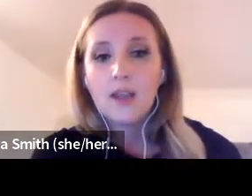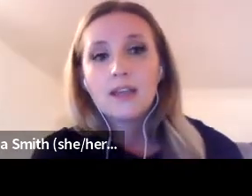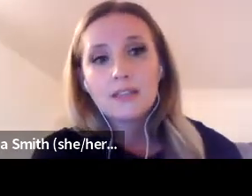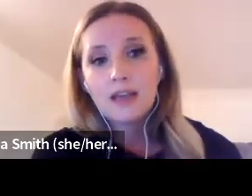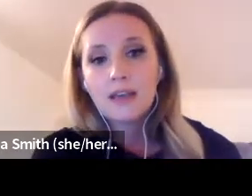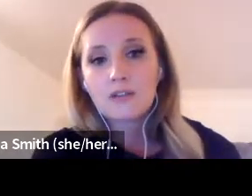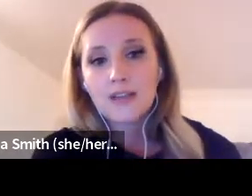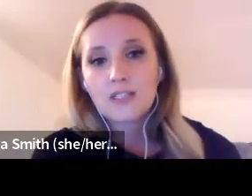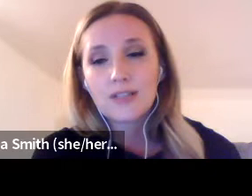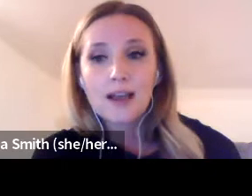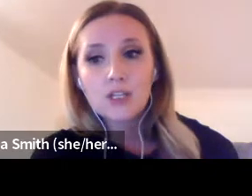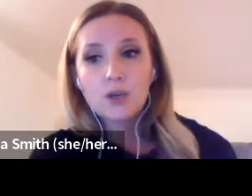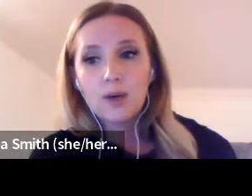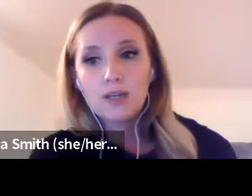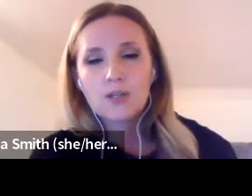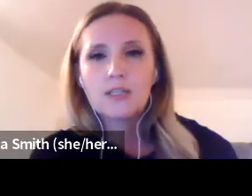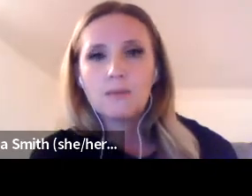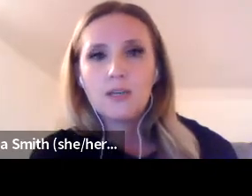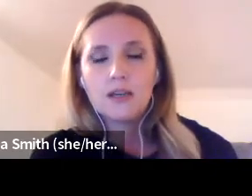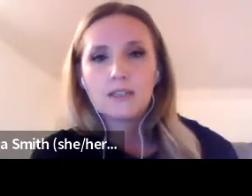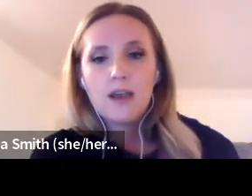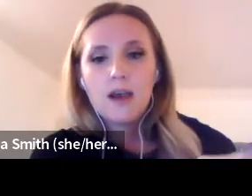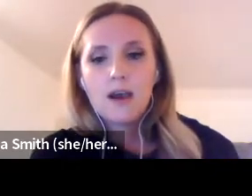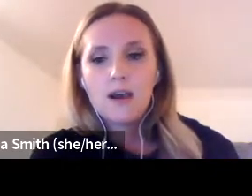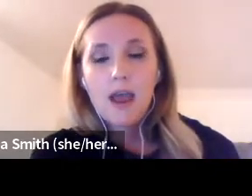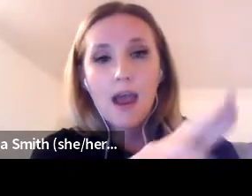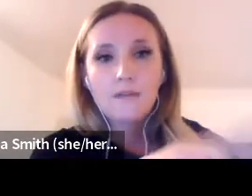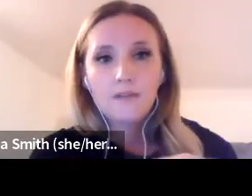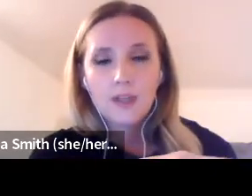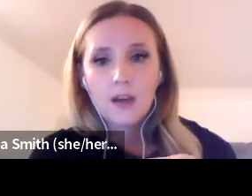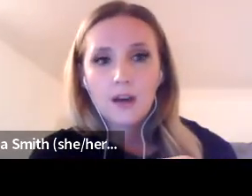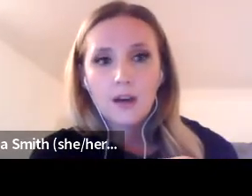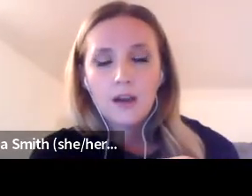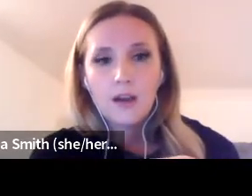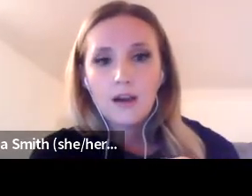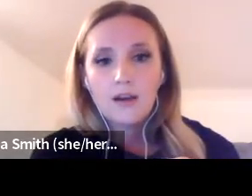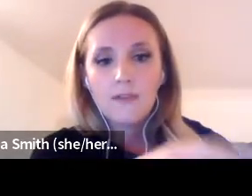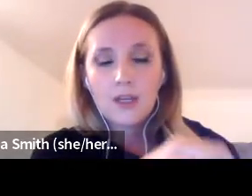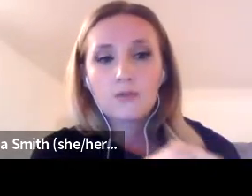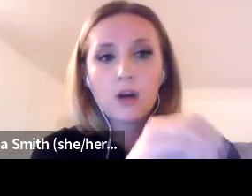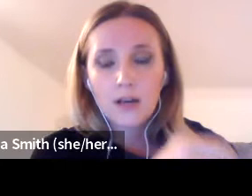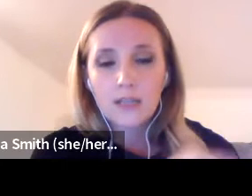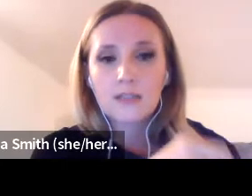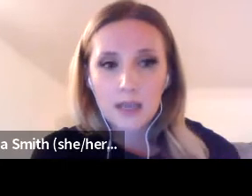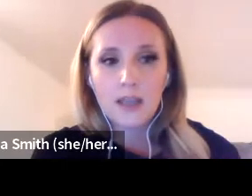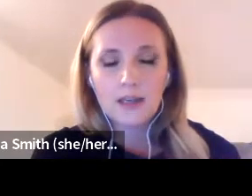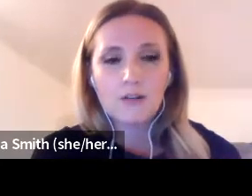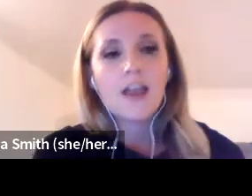And San Diego's festival is actually quite interesting because half of their venues are in San Diego